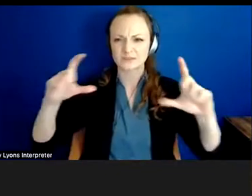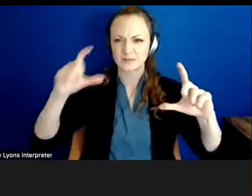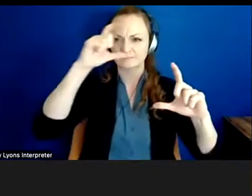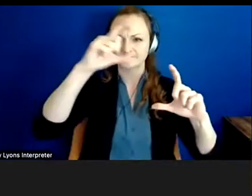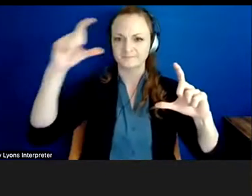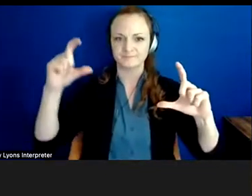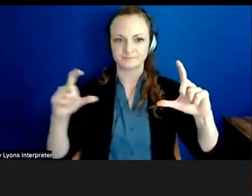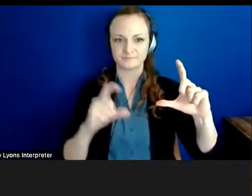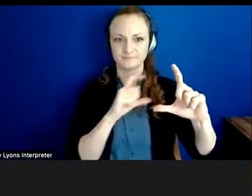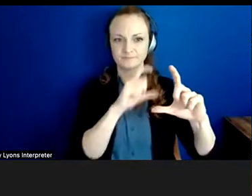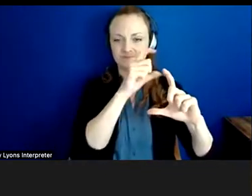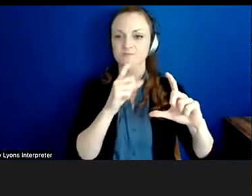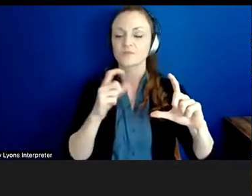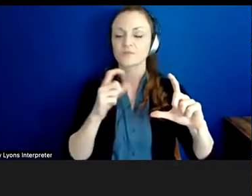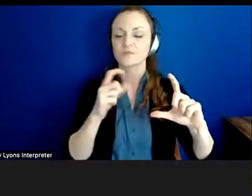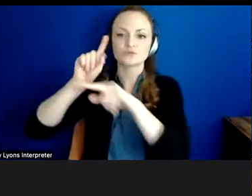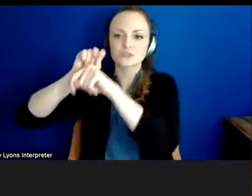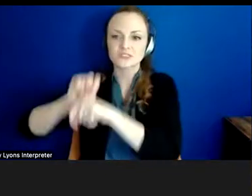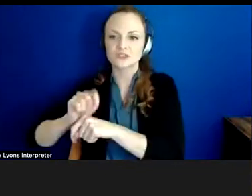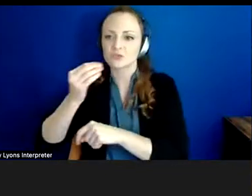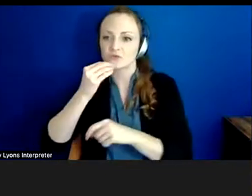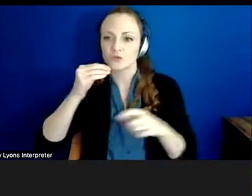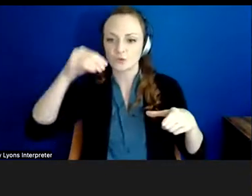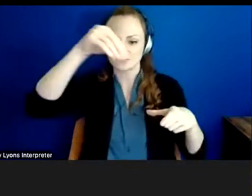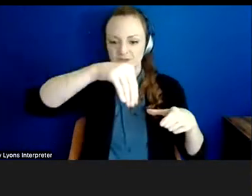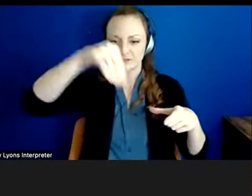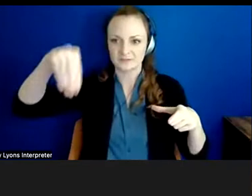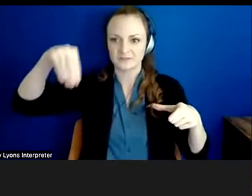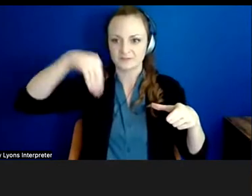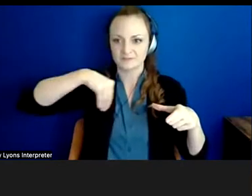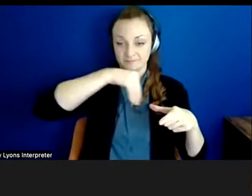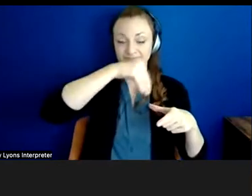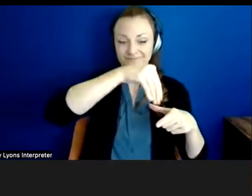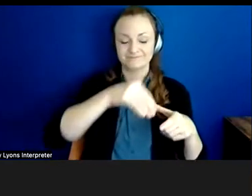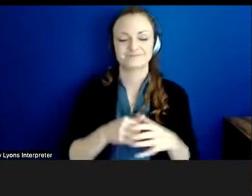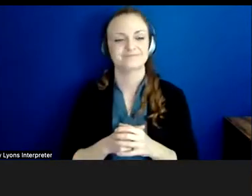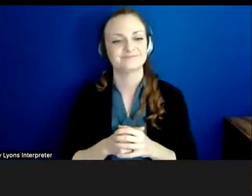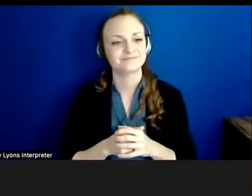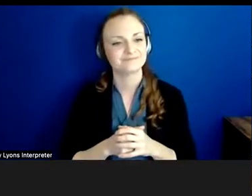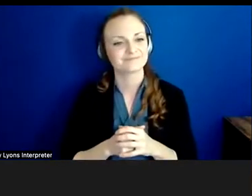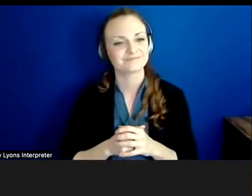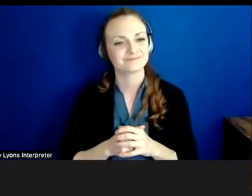19:14:04 these traditional foods to be held on the sailor plate, and i'll go over with